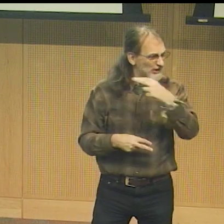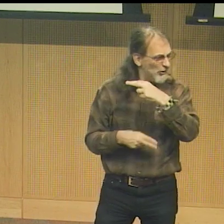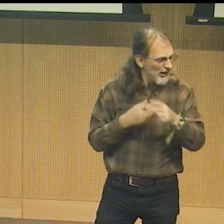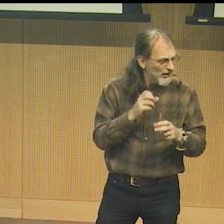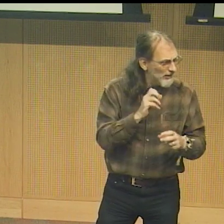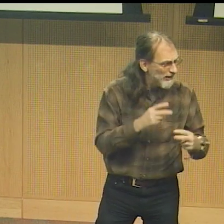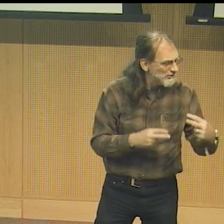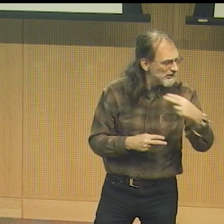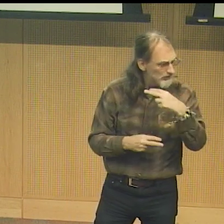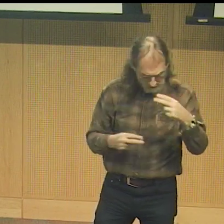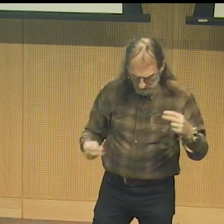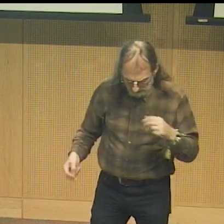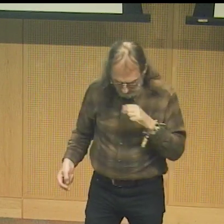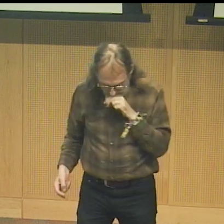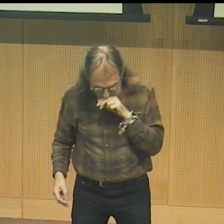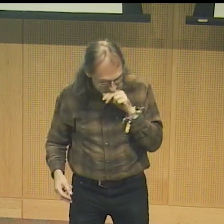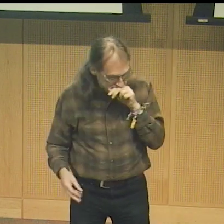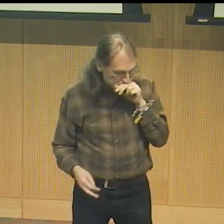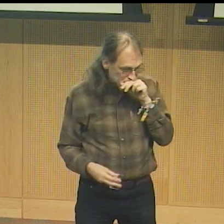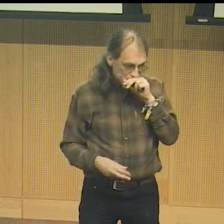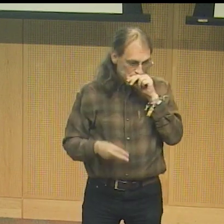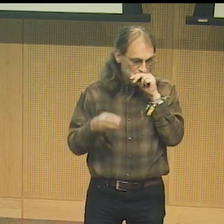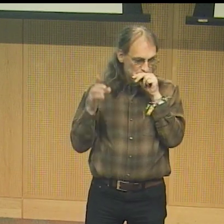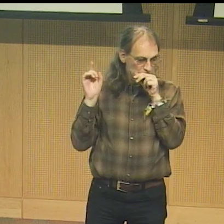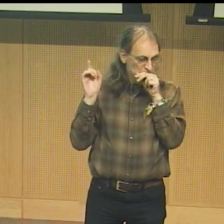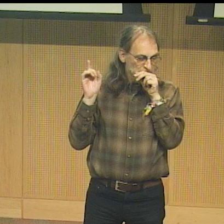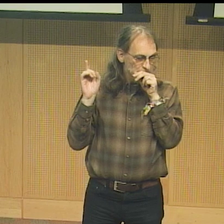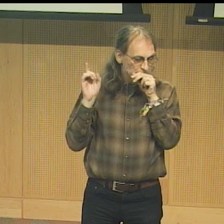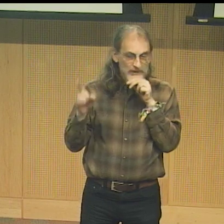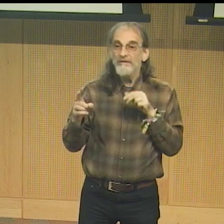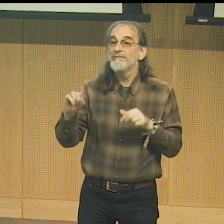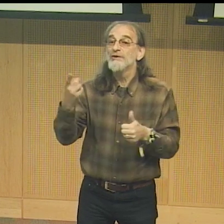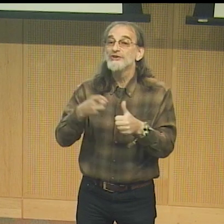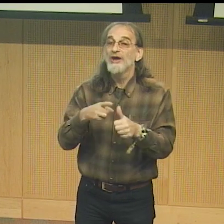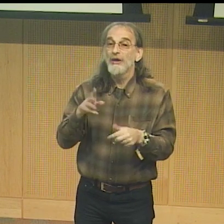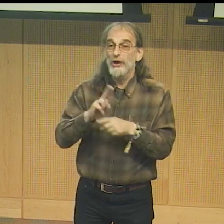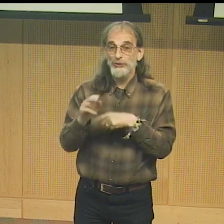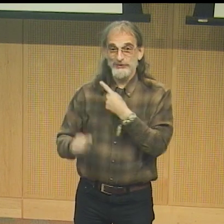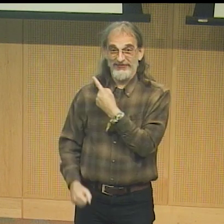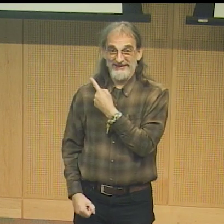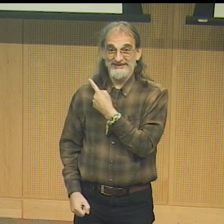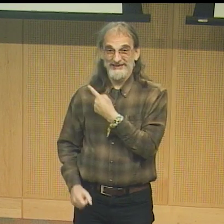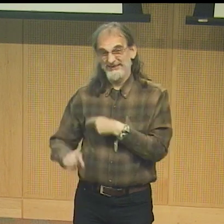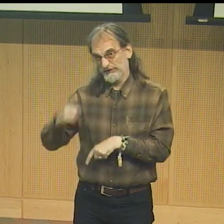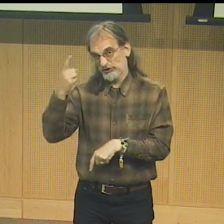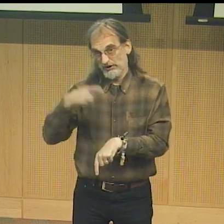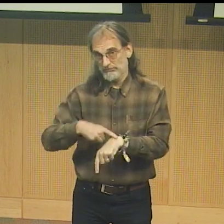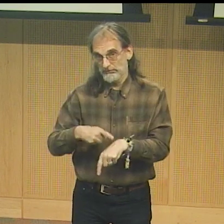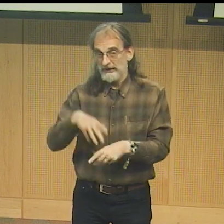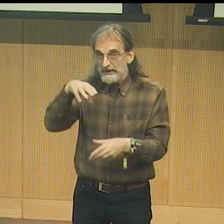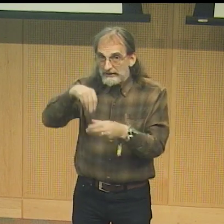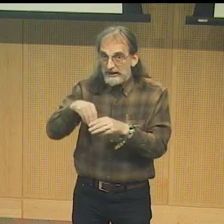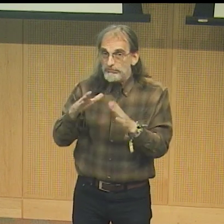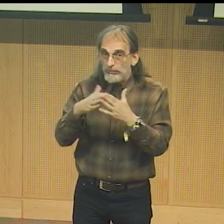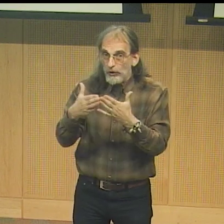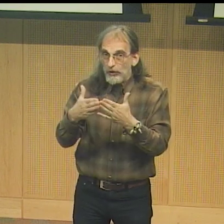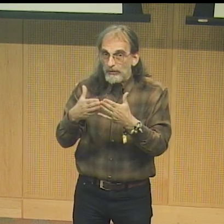But this is the first time I'm using this in a presentation. It was published as part of the book, but it's been